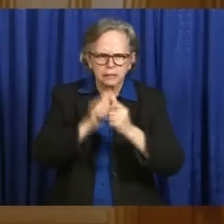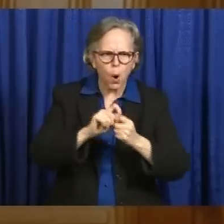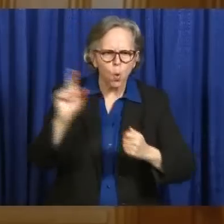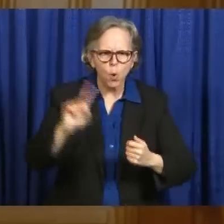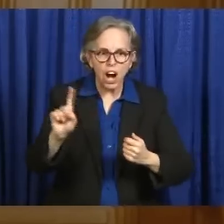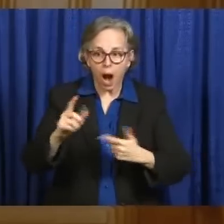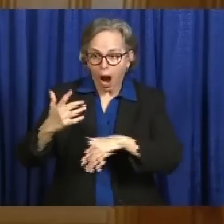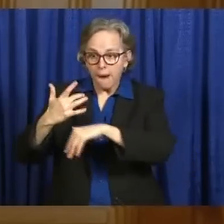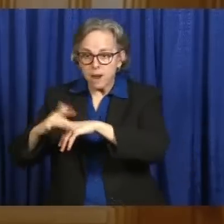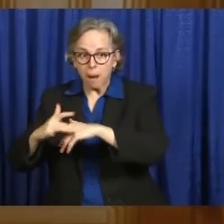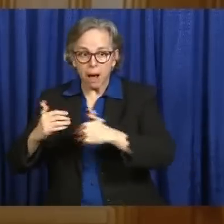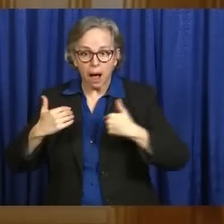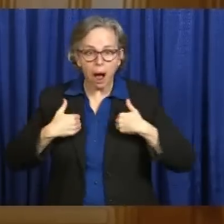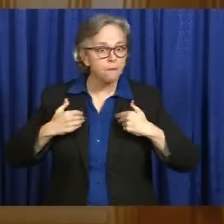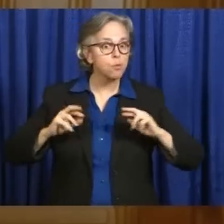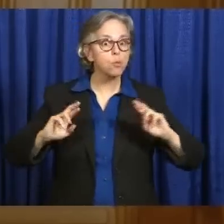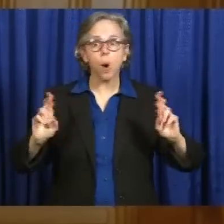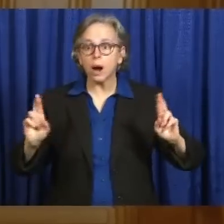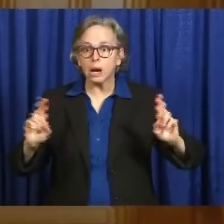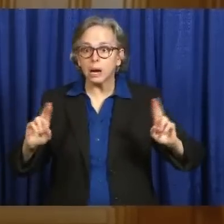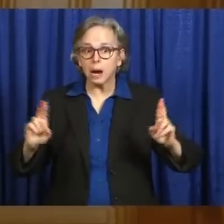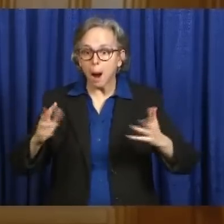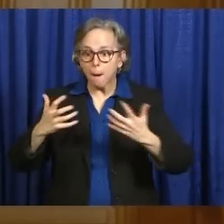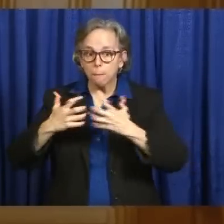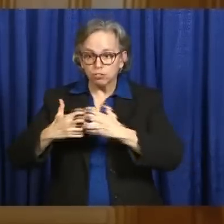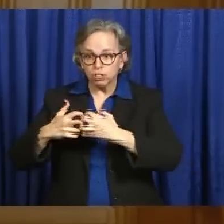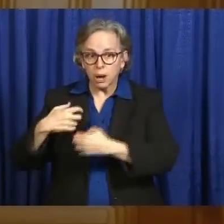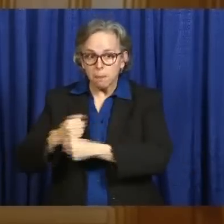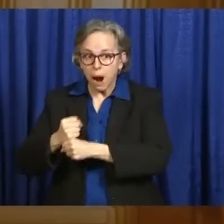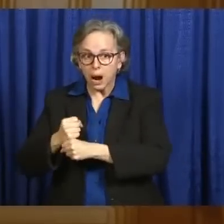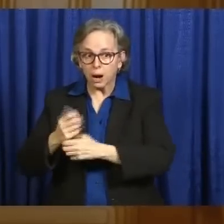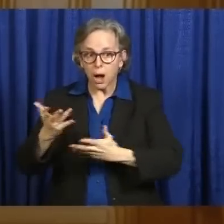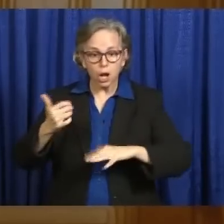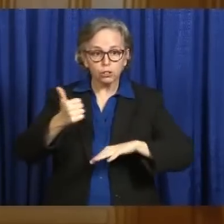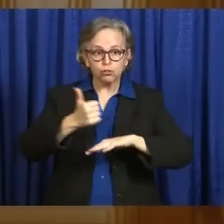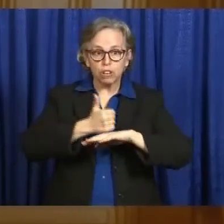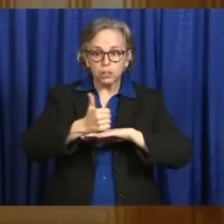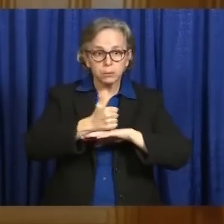PROVIDE BREATHING ASSISTANCE. IT REQUIRES WEEKLY ONLINE REPORTING OF THESE DEVICES BY ANY ENTITY IN THE SUPPLY CHAIN